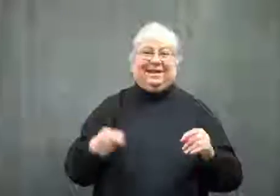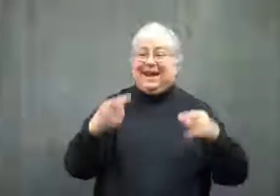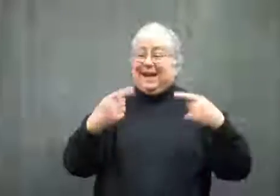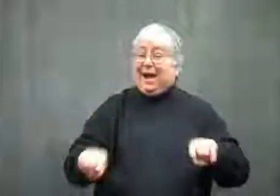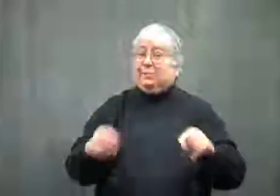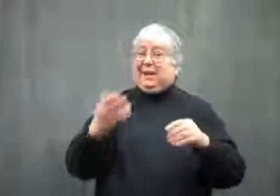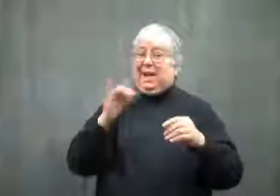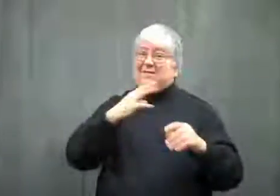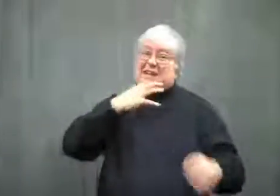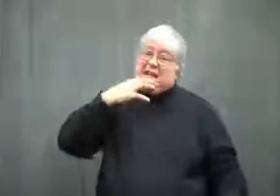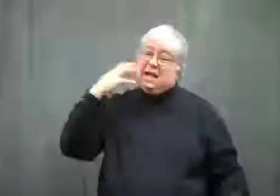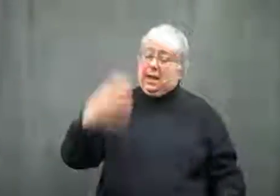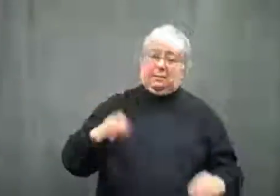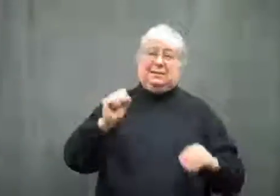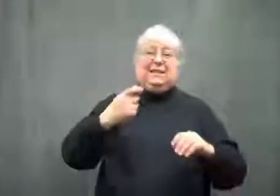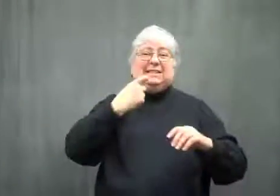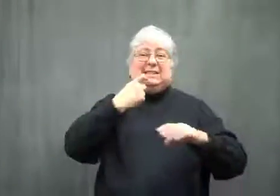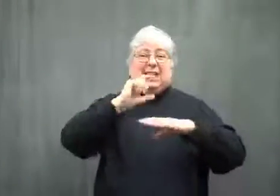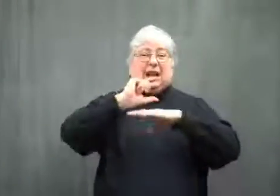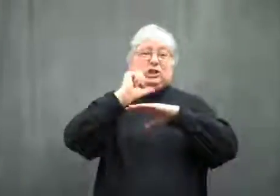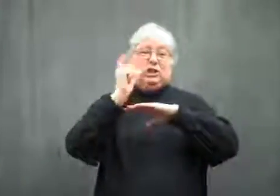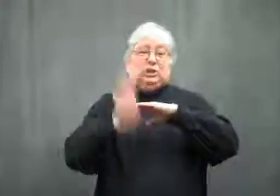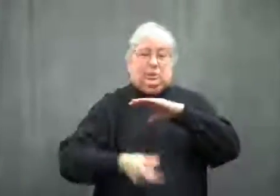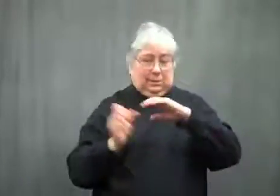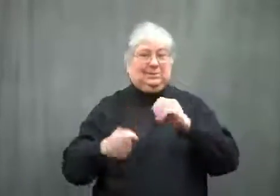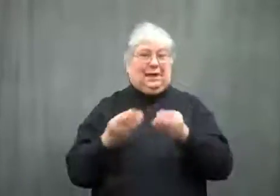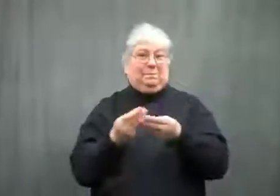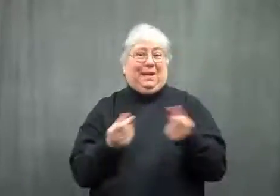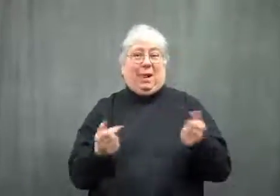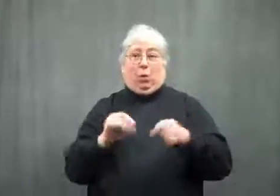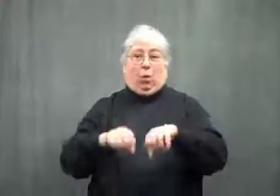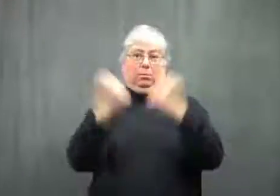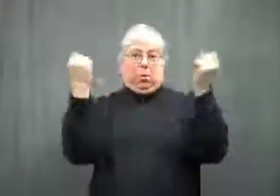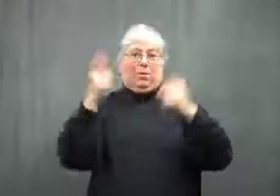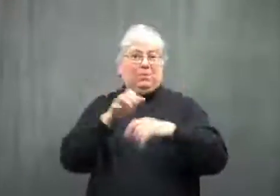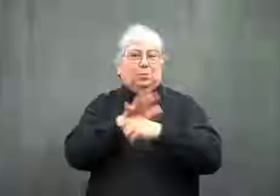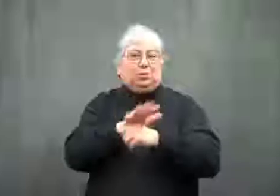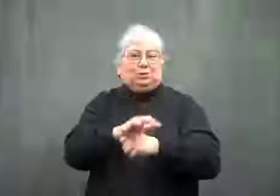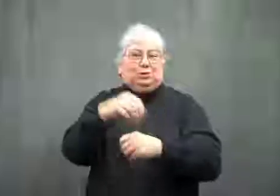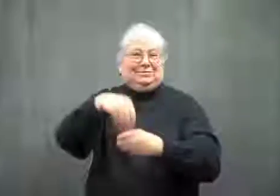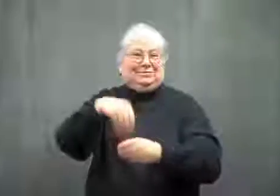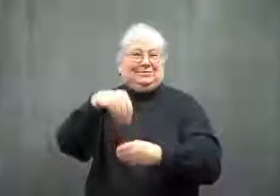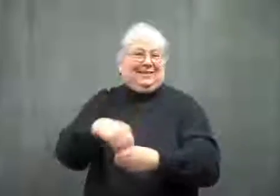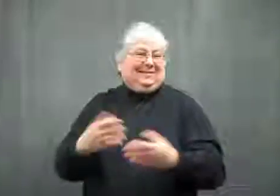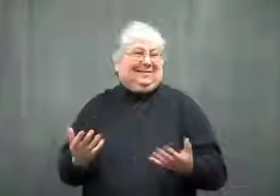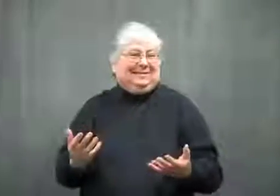If it gets really hot from that, the steel shell can break or melt.